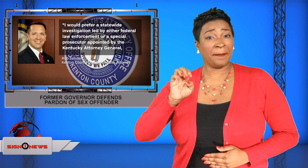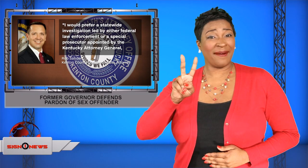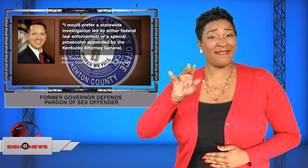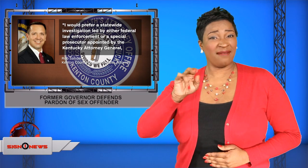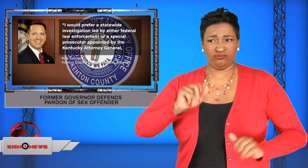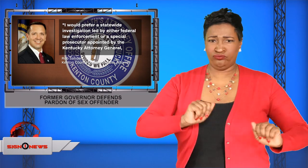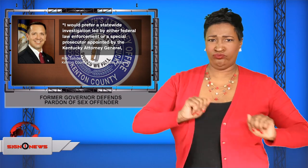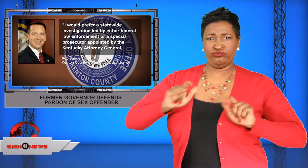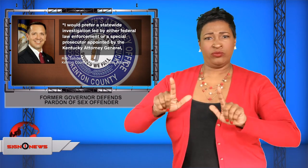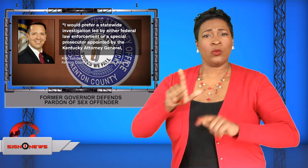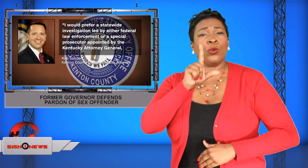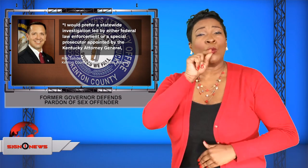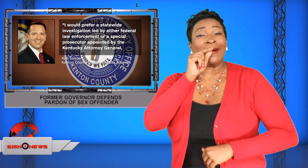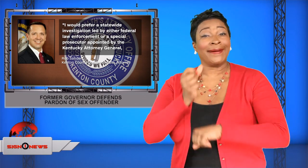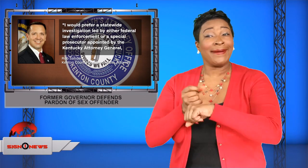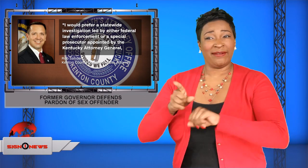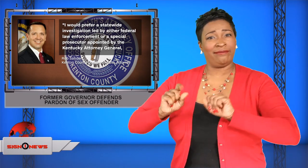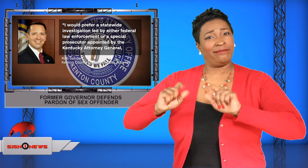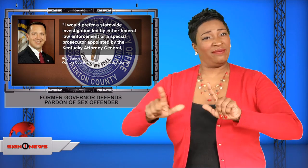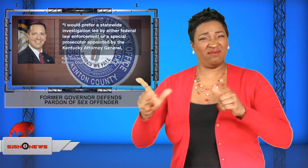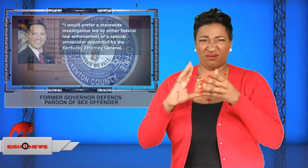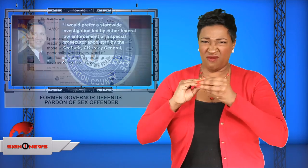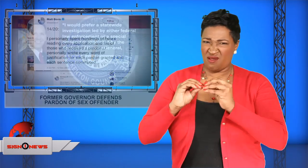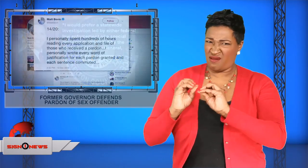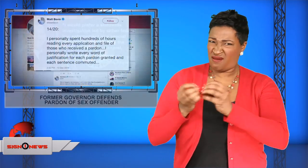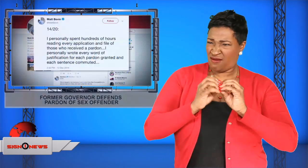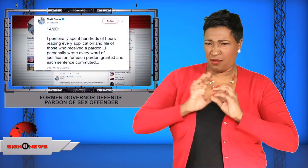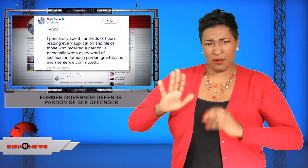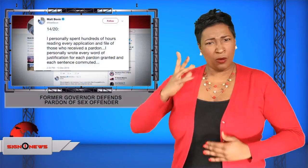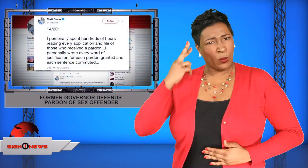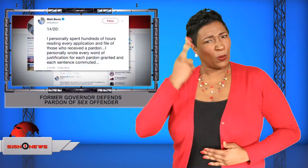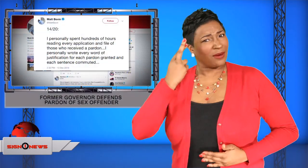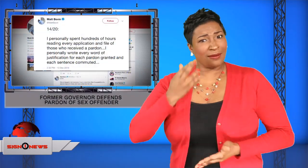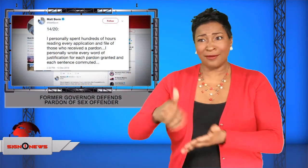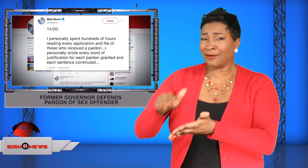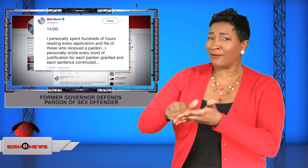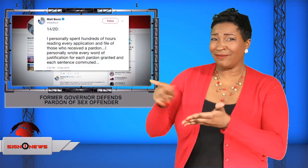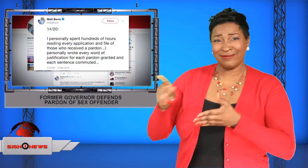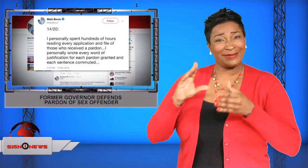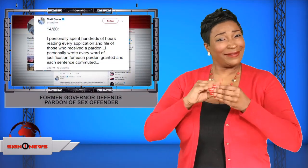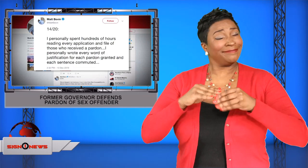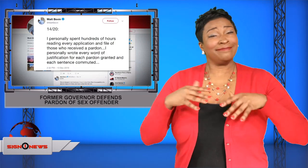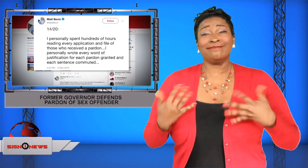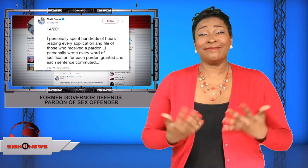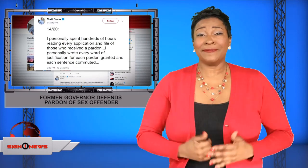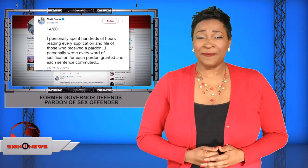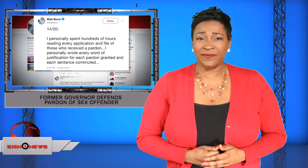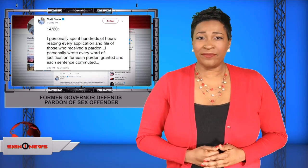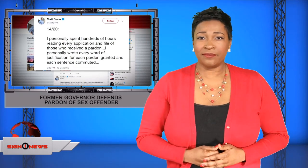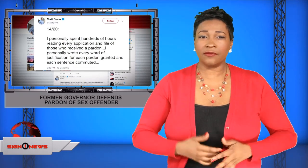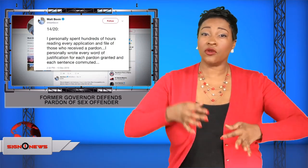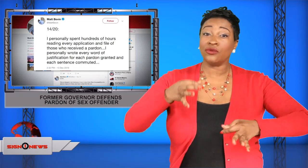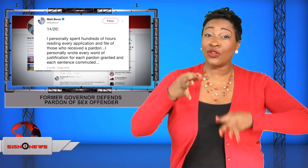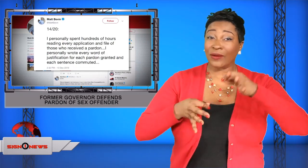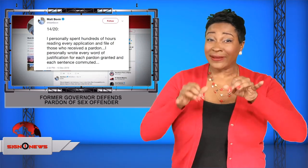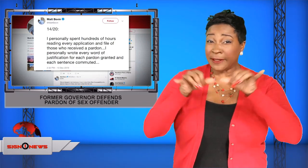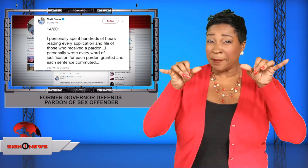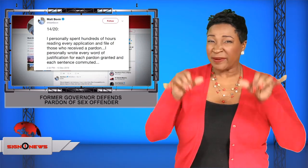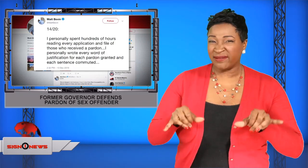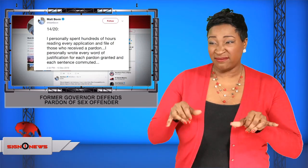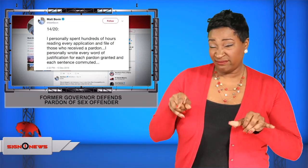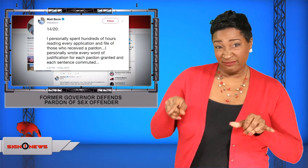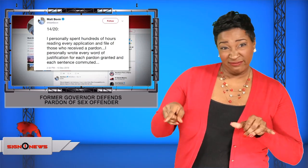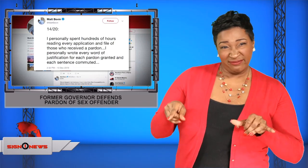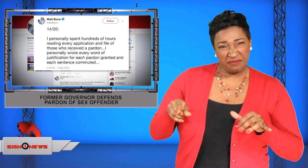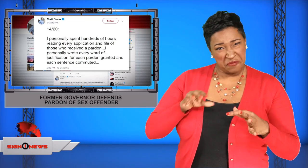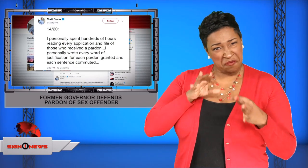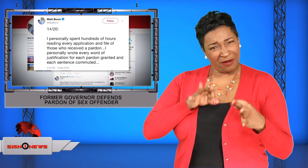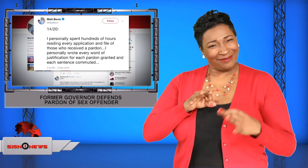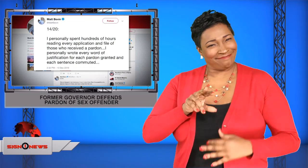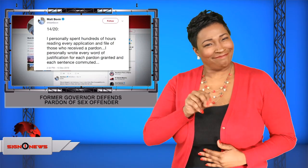Bevin posted statements on Twitter defending his pardons, saying "The justice system isn't